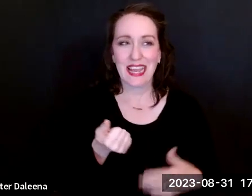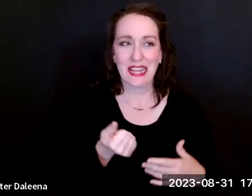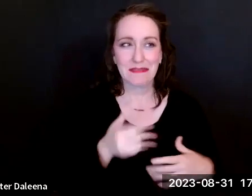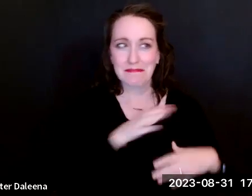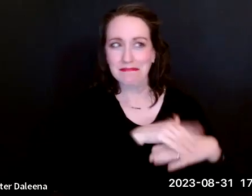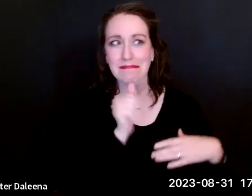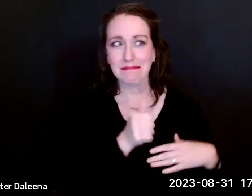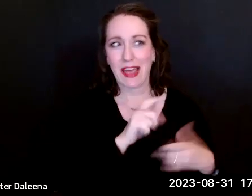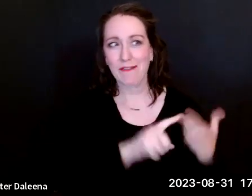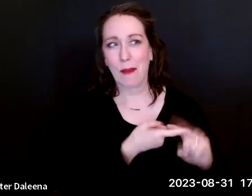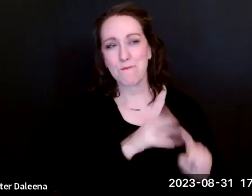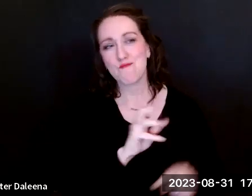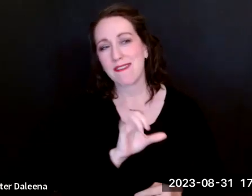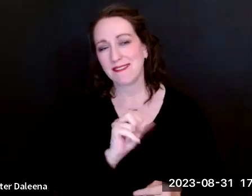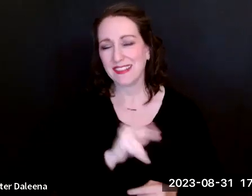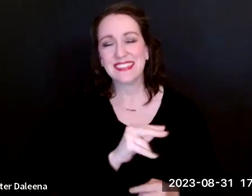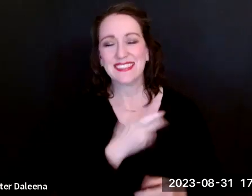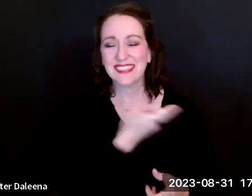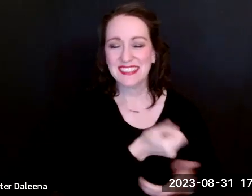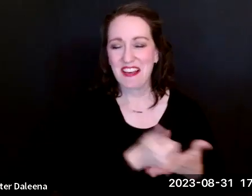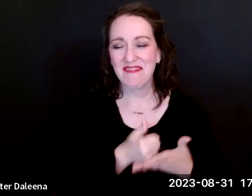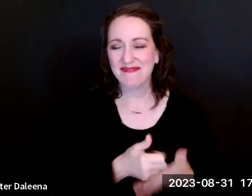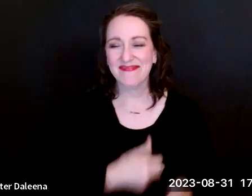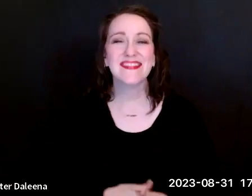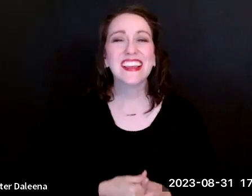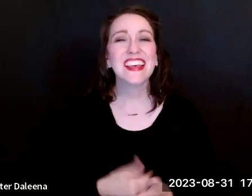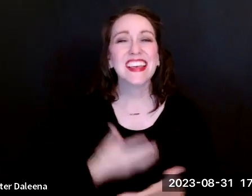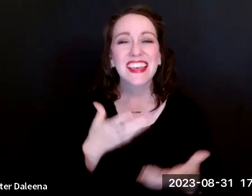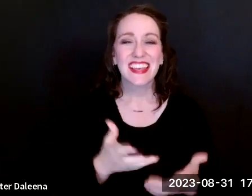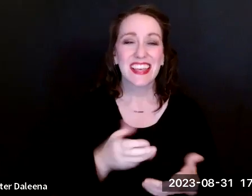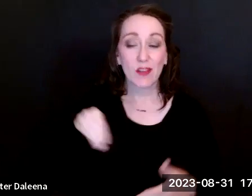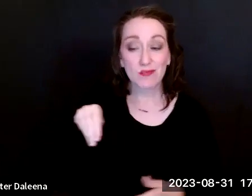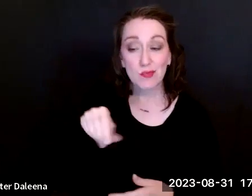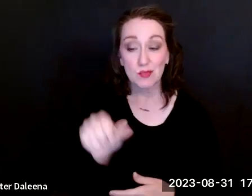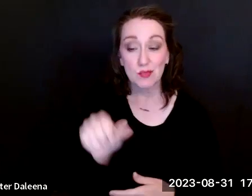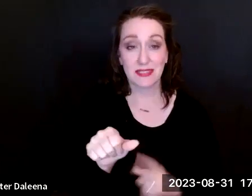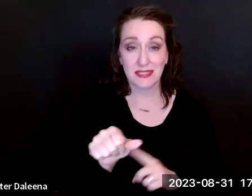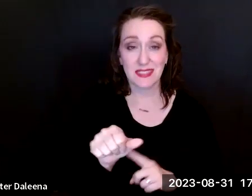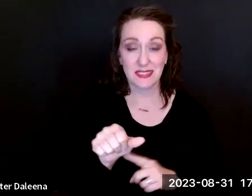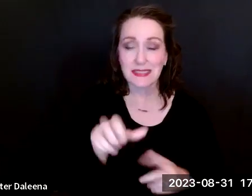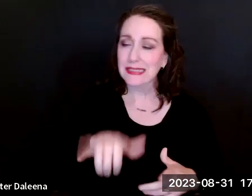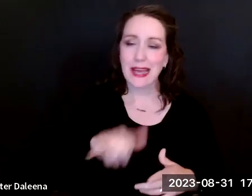a friend of Brandon to help me out um so as far as reimbursement um that is not within